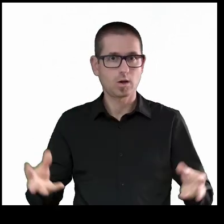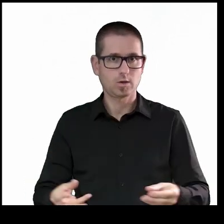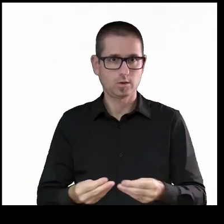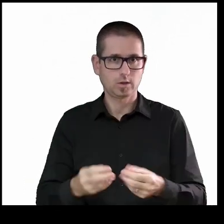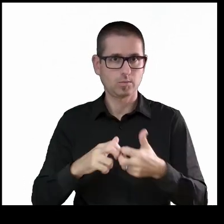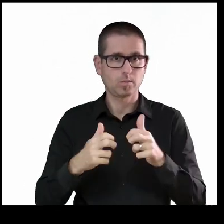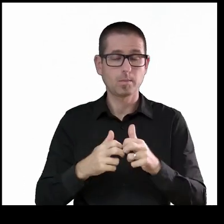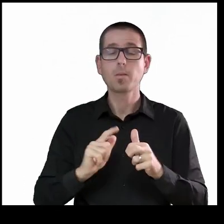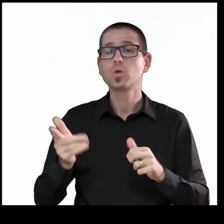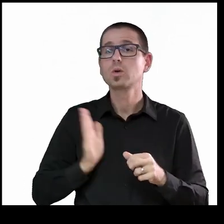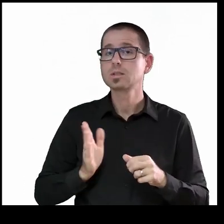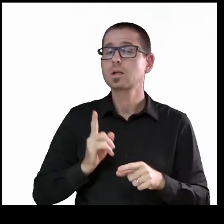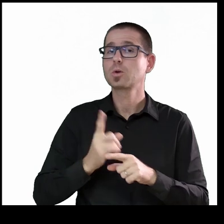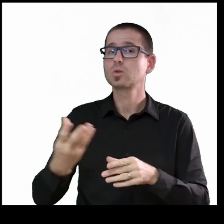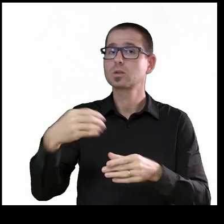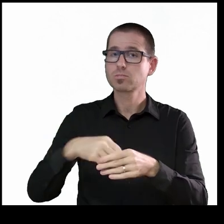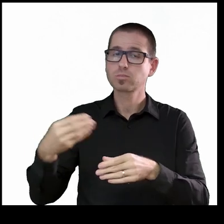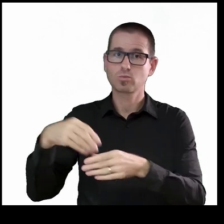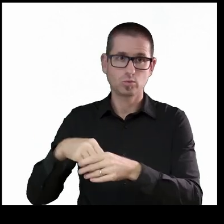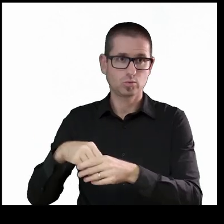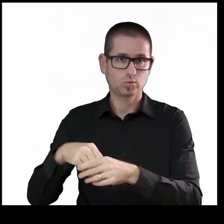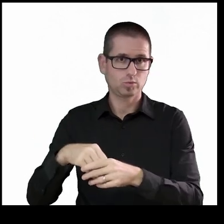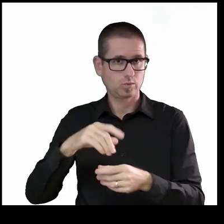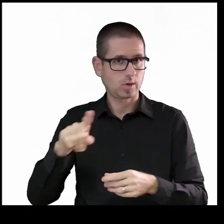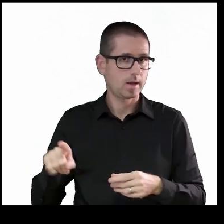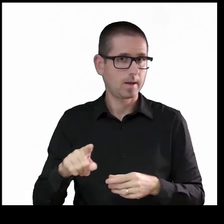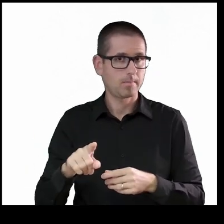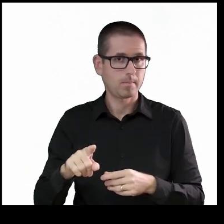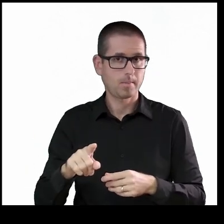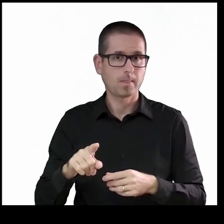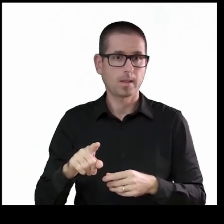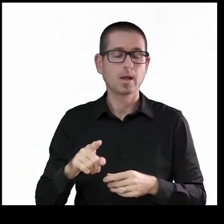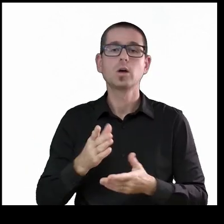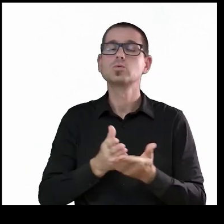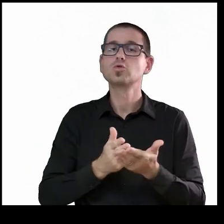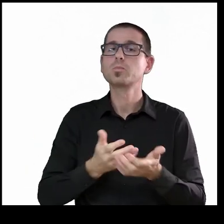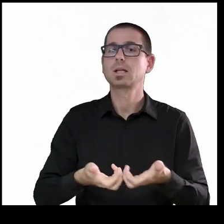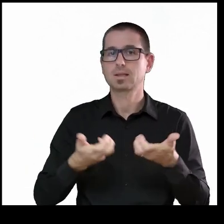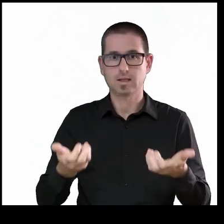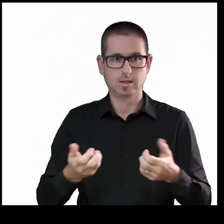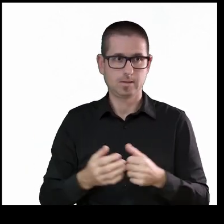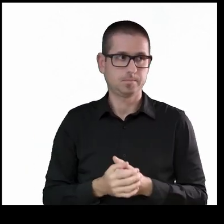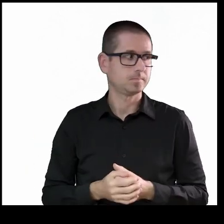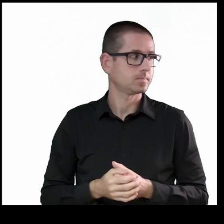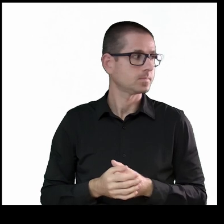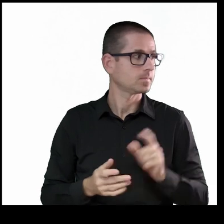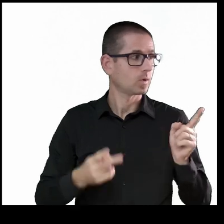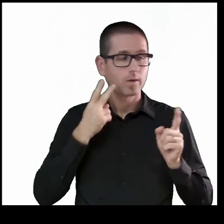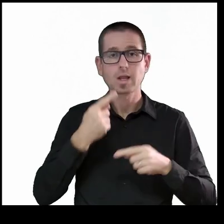it's including the job market. And you see here the Generation Z, which are.